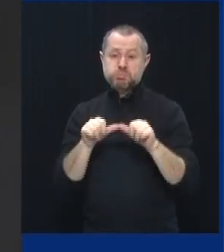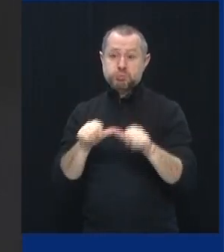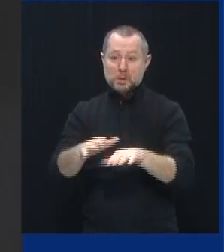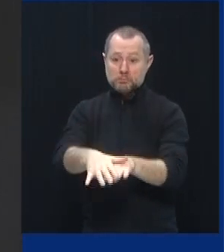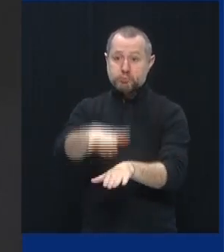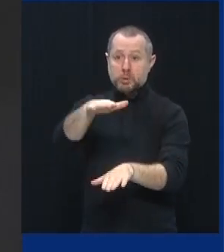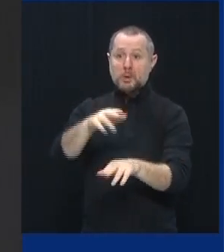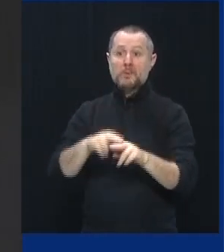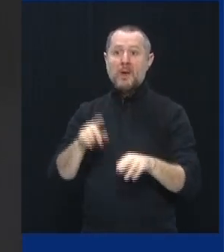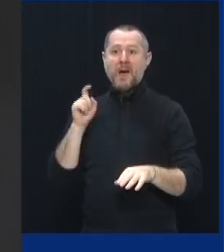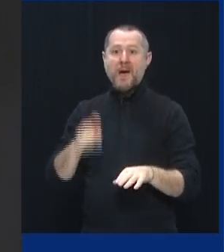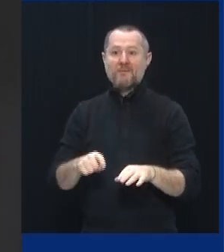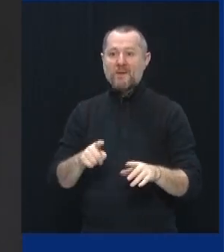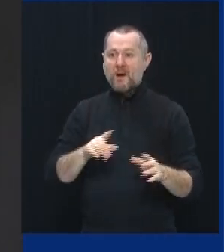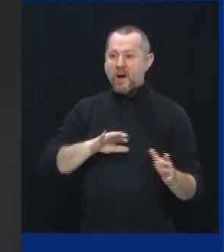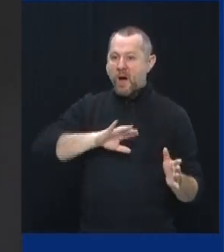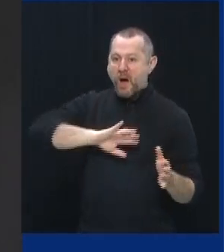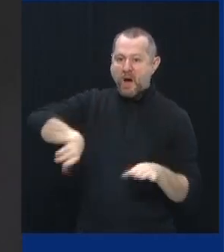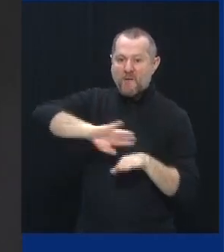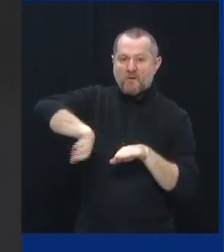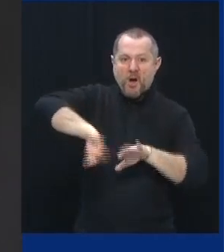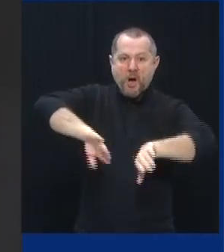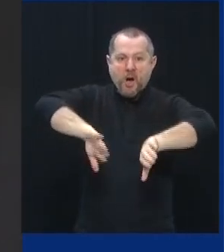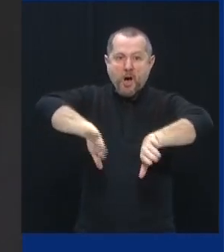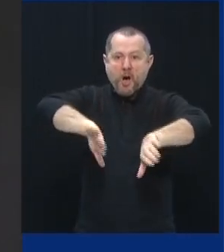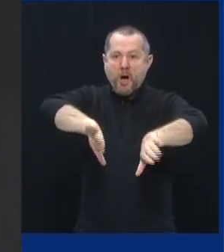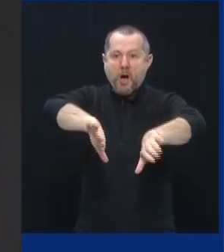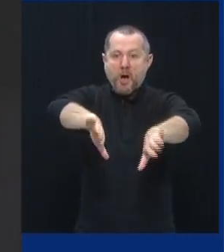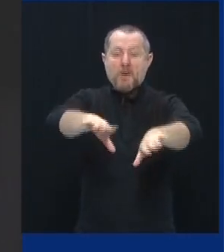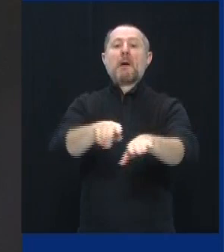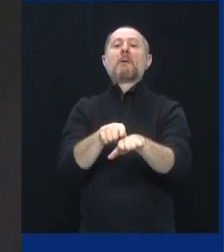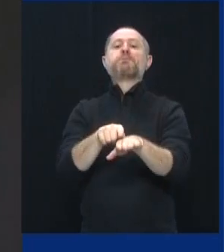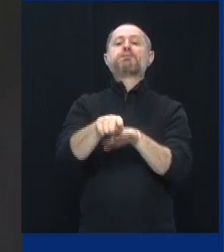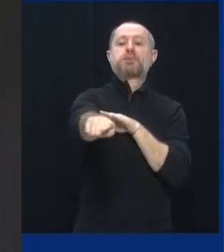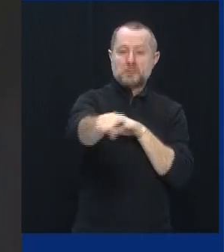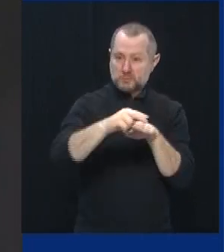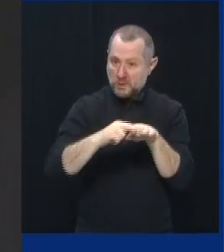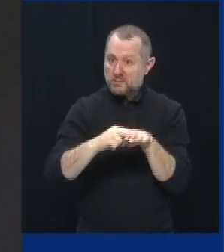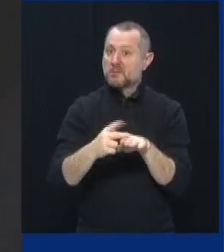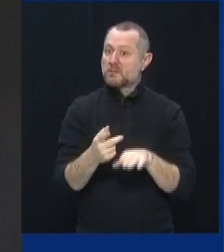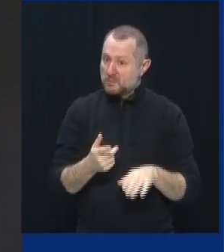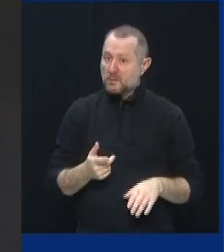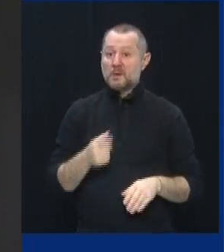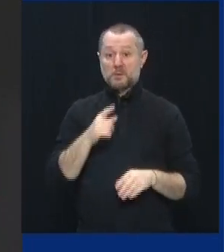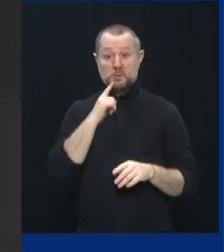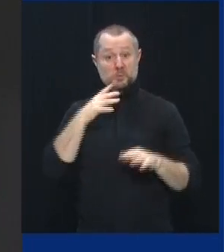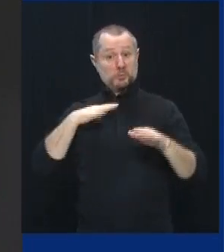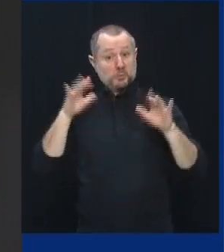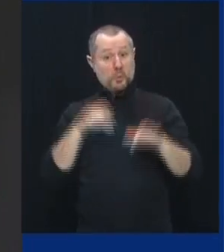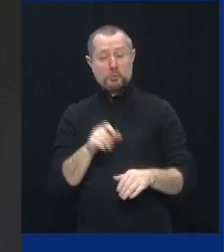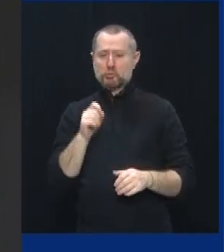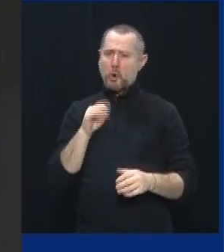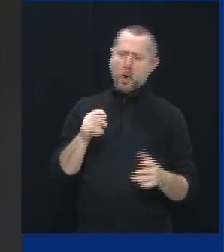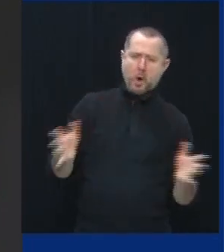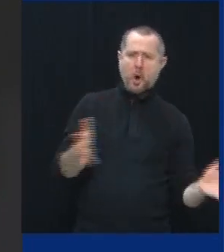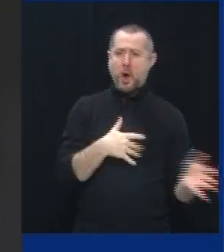SOME SUBWAY CARS EN ROUTE CRIER TO CRESSATION OF ABOVEGROUND SERVICE DID GET CAUGHT IN SNOW DRIFTS. ONE IN PARTICULAR NEEDED TO BE DUG OUT.